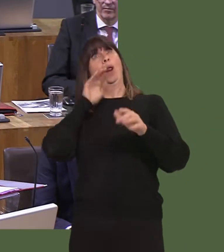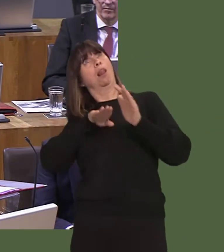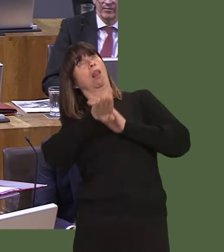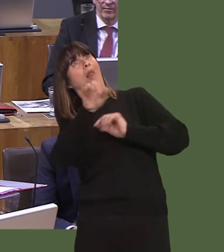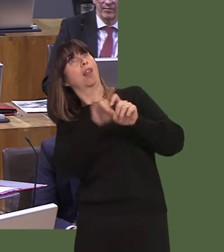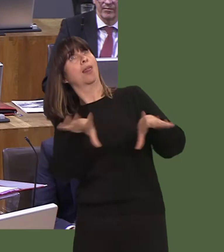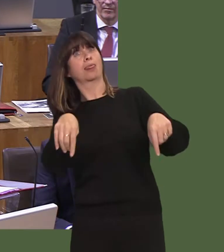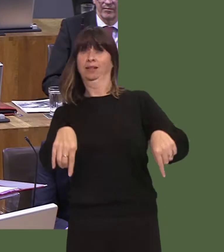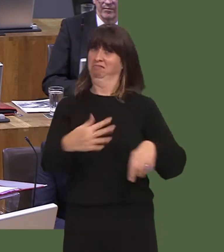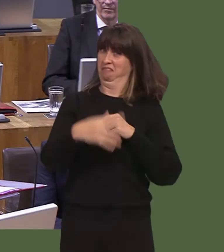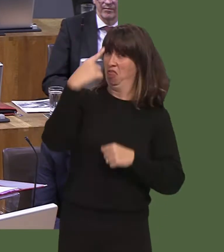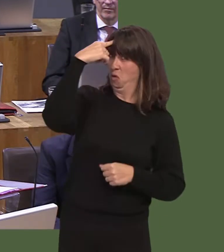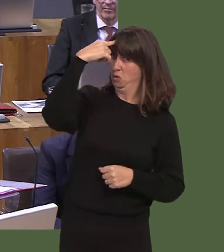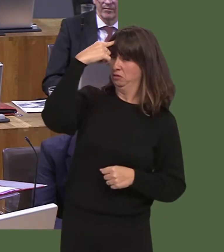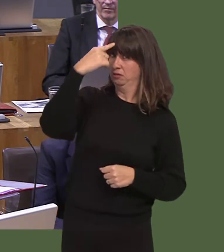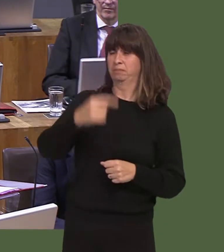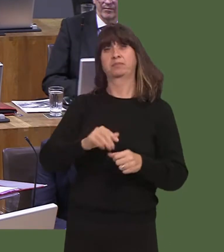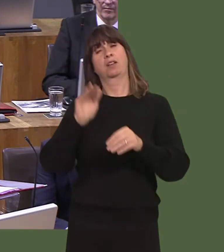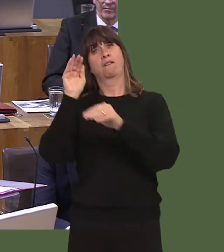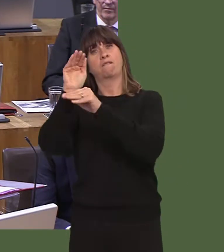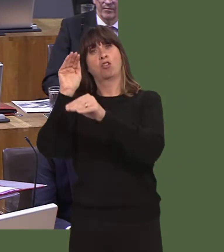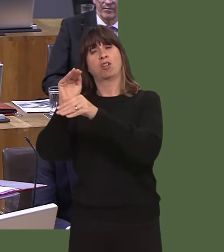Weíve seen the highest figures, the best figures, for foreign direct investment for